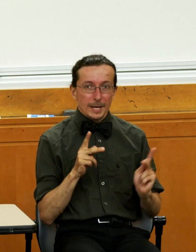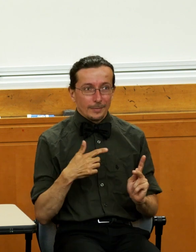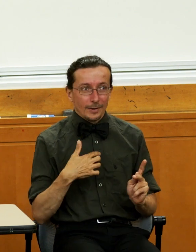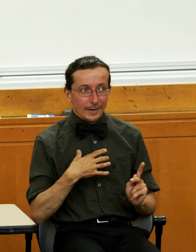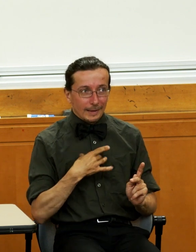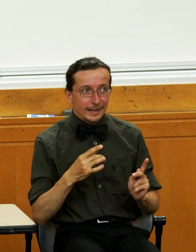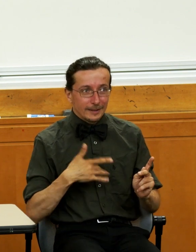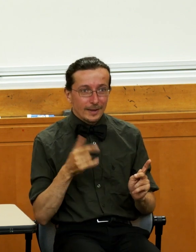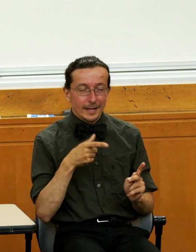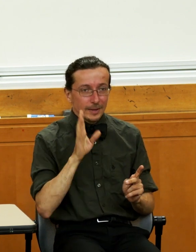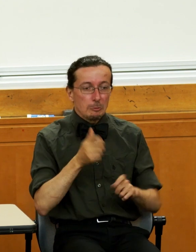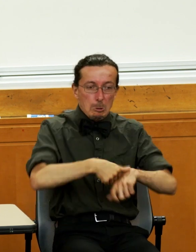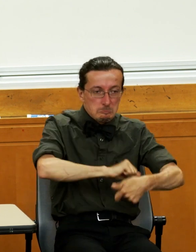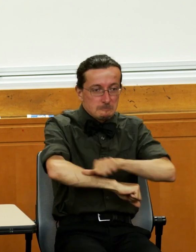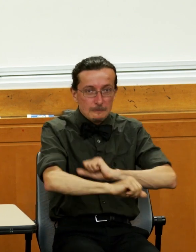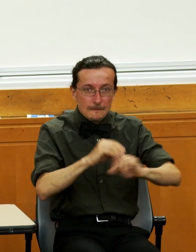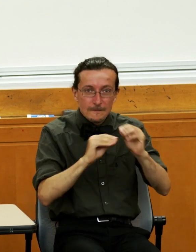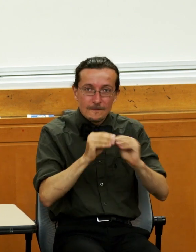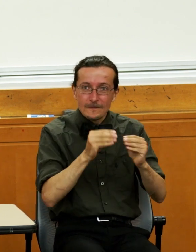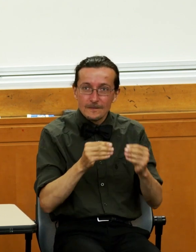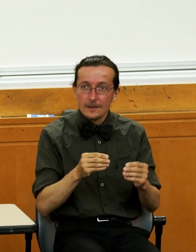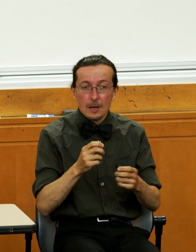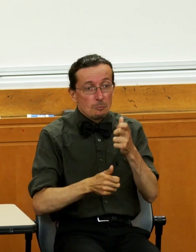fix it. “We're going to fix it. We're gonna solve the problem.” And Bell's